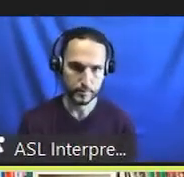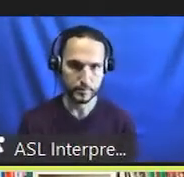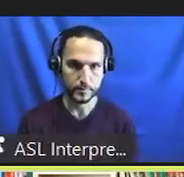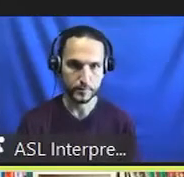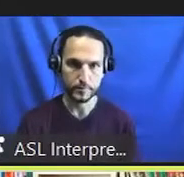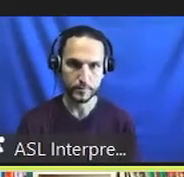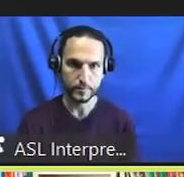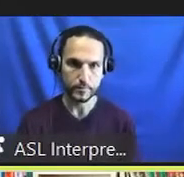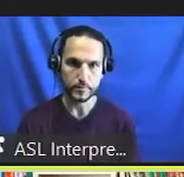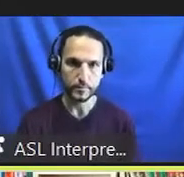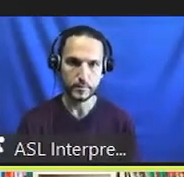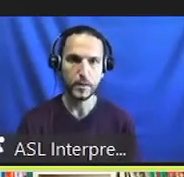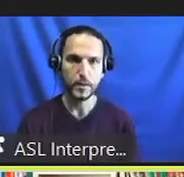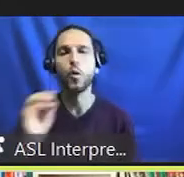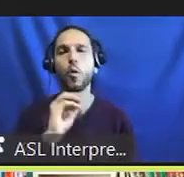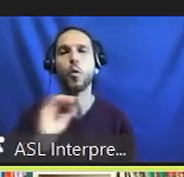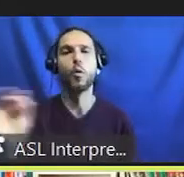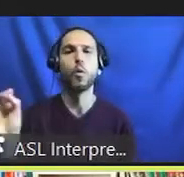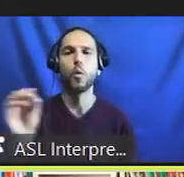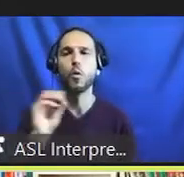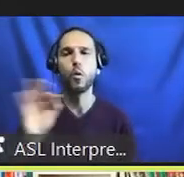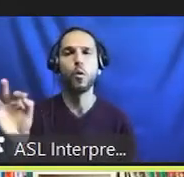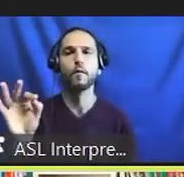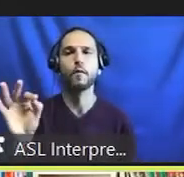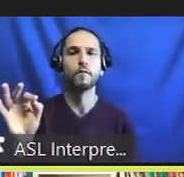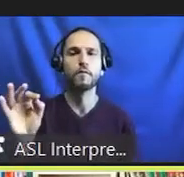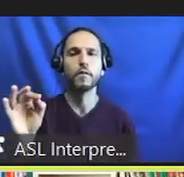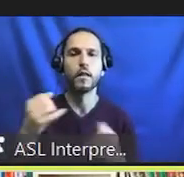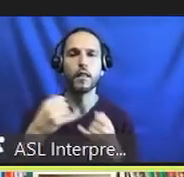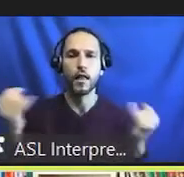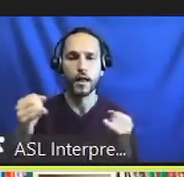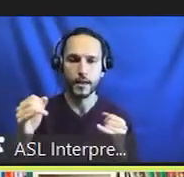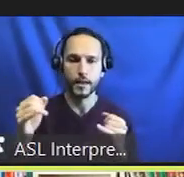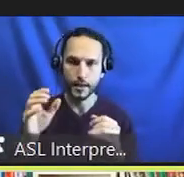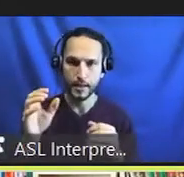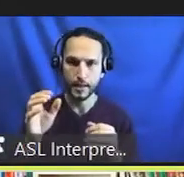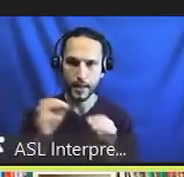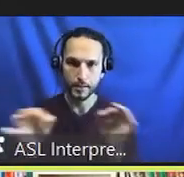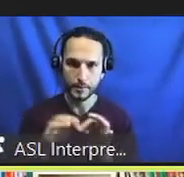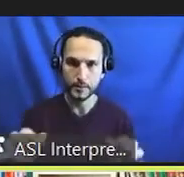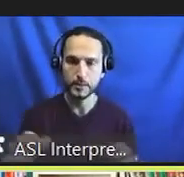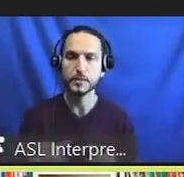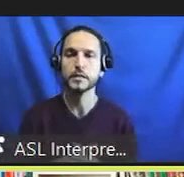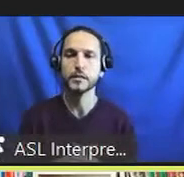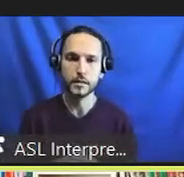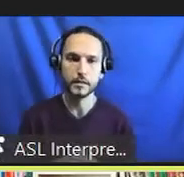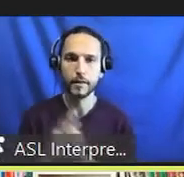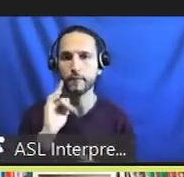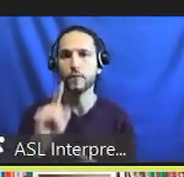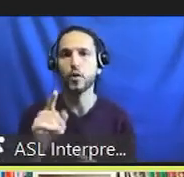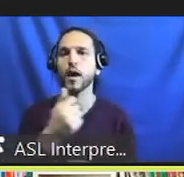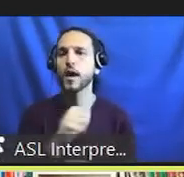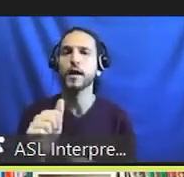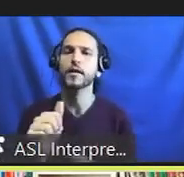Offline or closed captioning is basically closed captioning for pre-recorded materials.